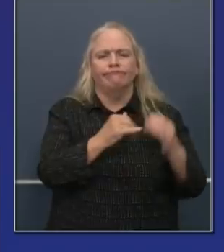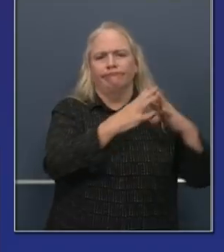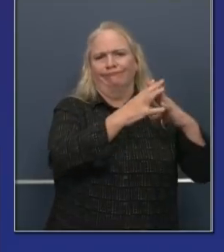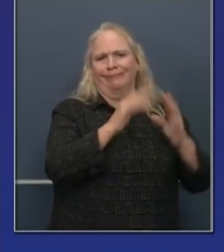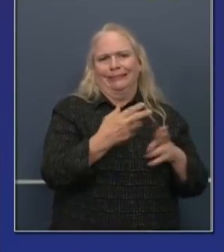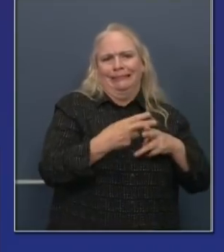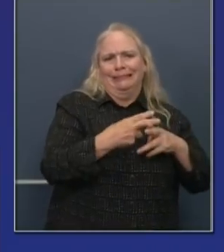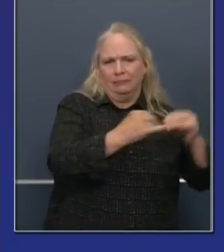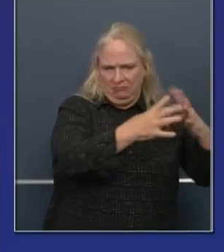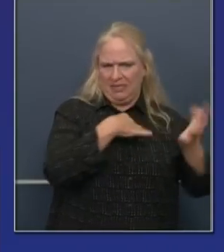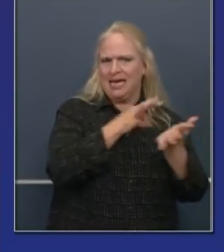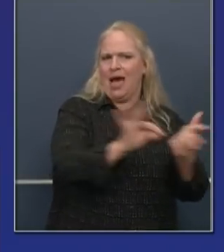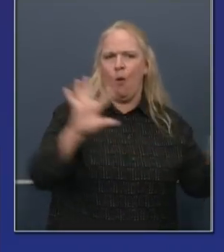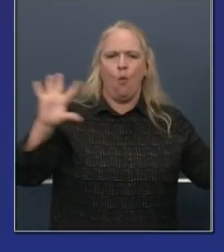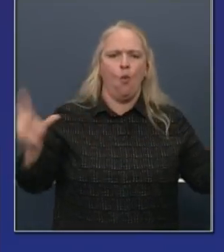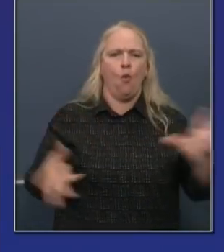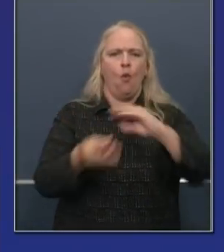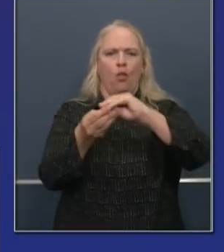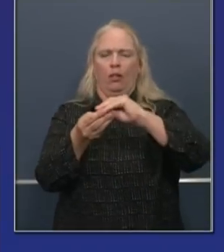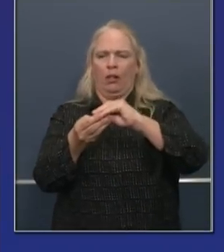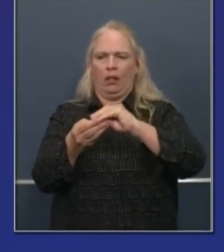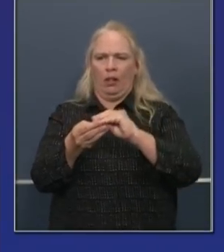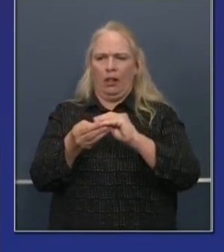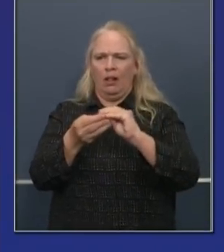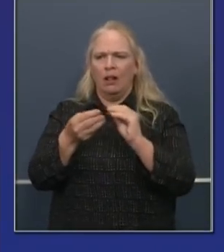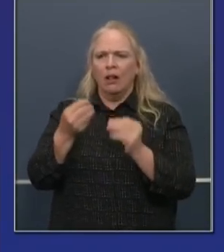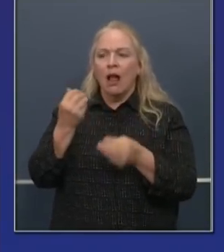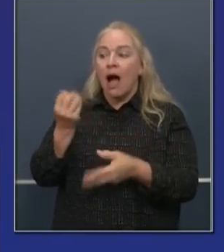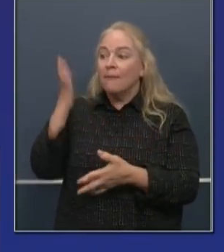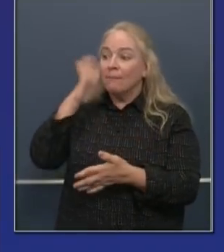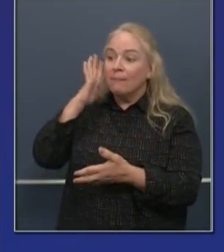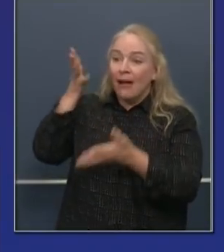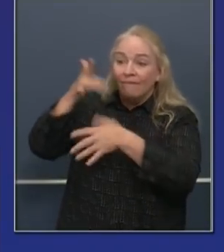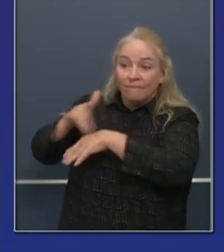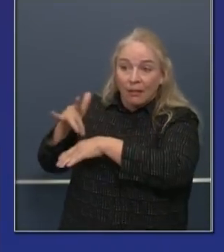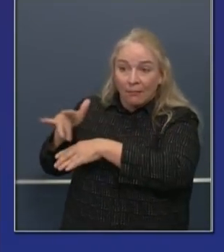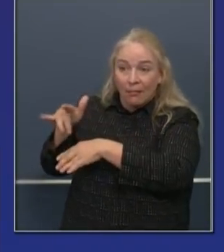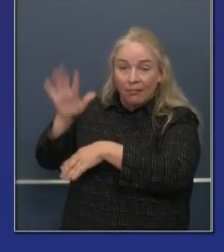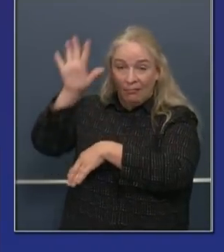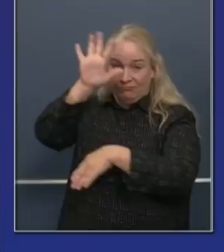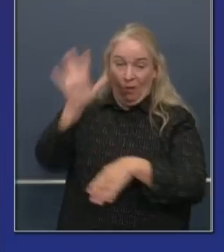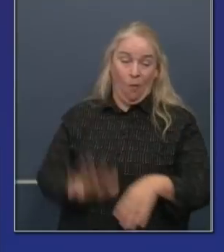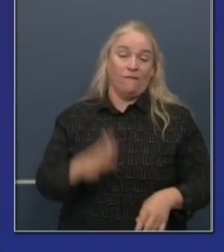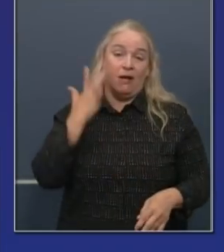OUR HOSPITAL CARE SYSTEM AND CLARITY AND CONSISTENCY AND THIS SLIDE YOU MAY BE FAMILIAR